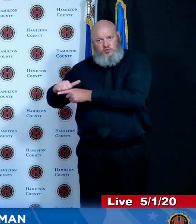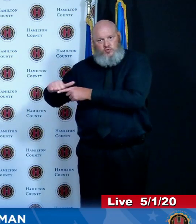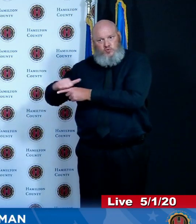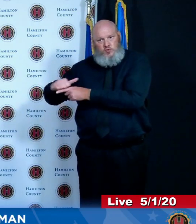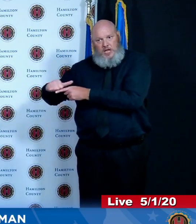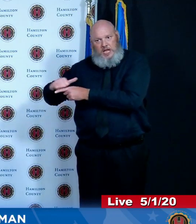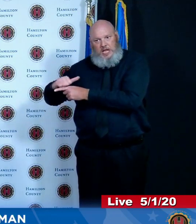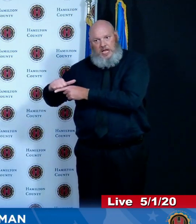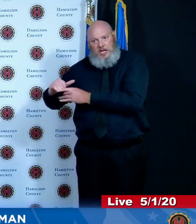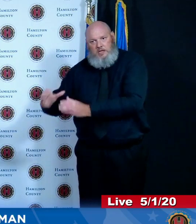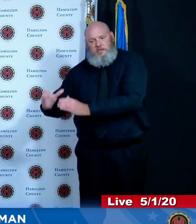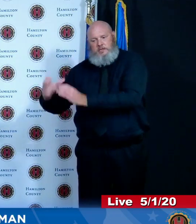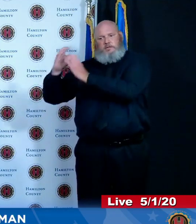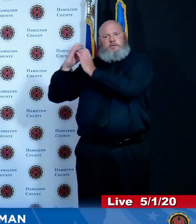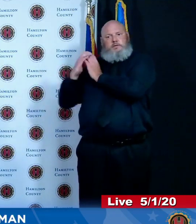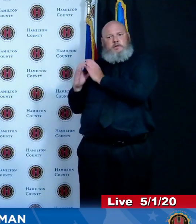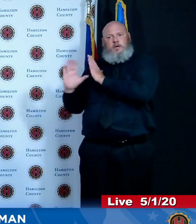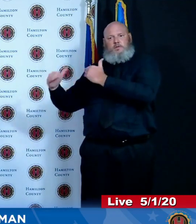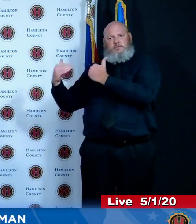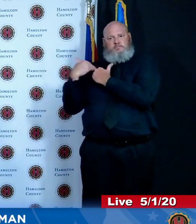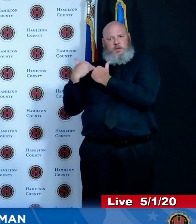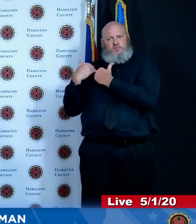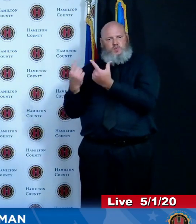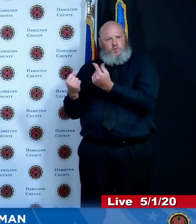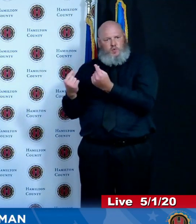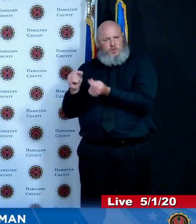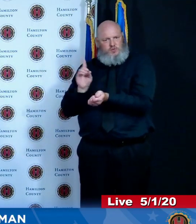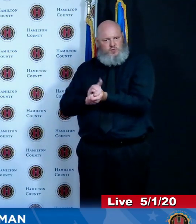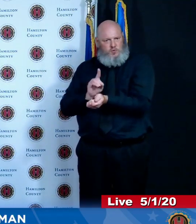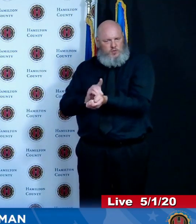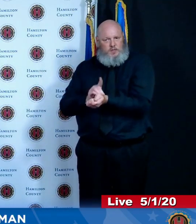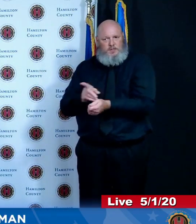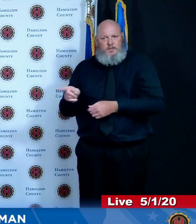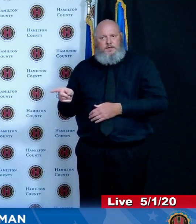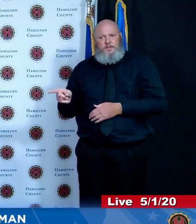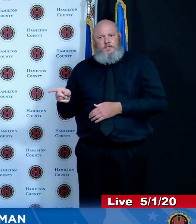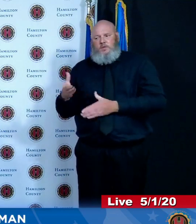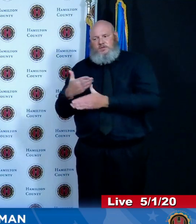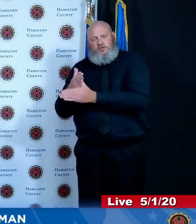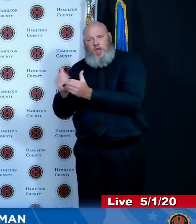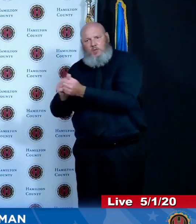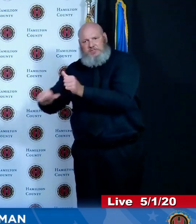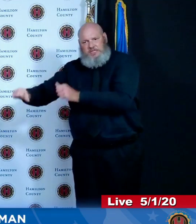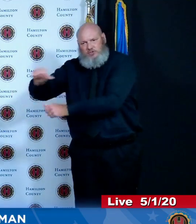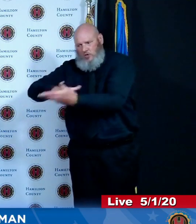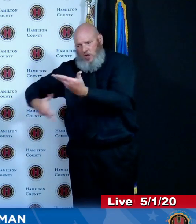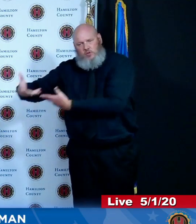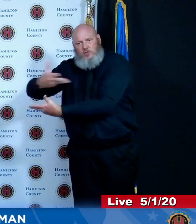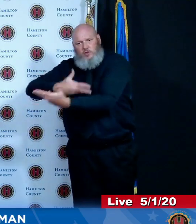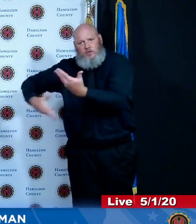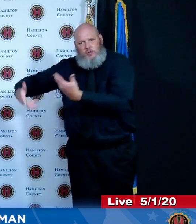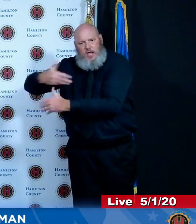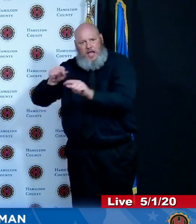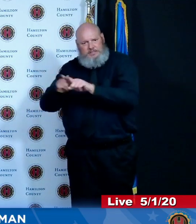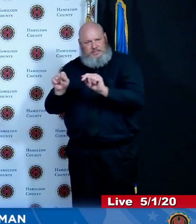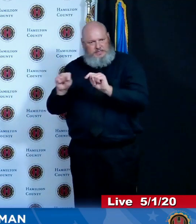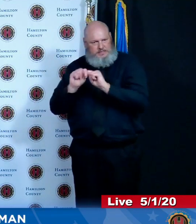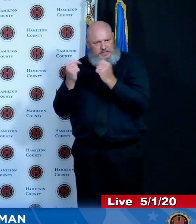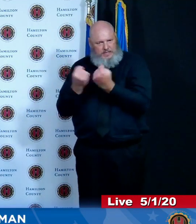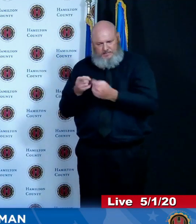back in if I need to so it's a balancing act to make sure that we're serving the public with everything we can